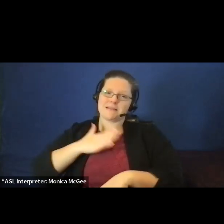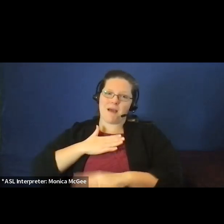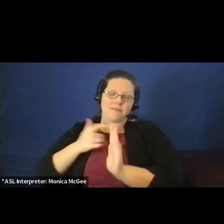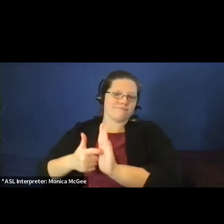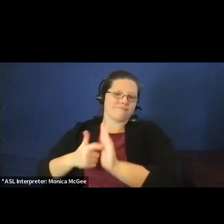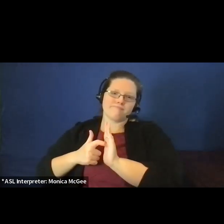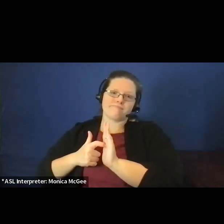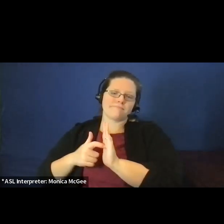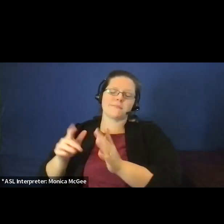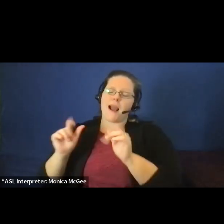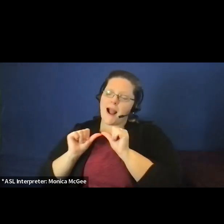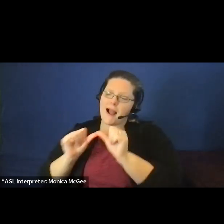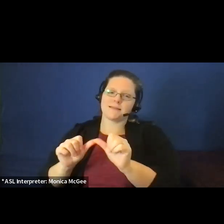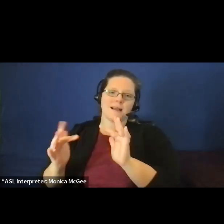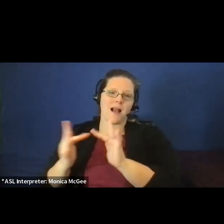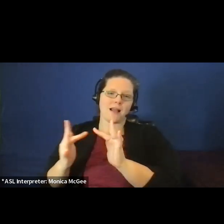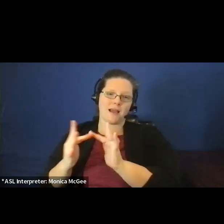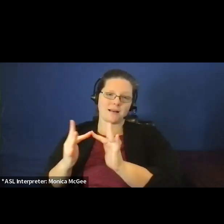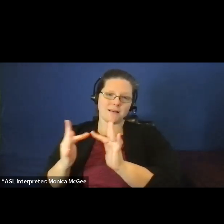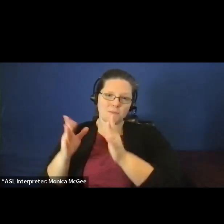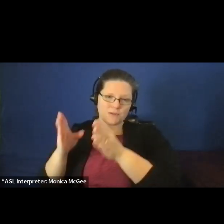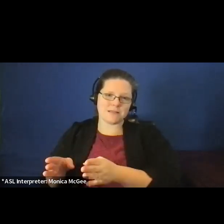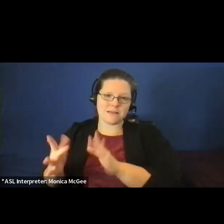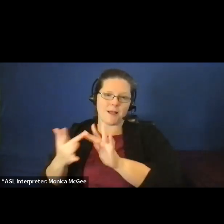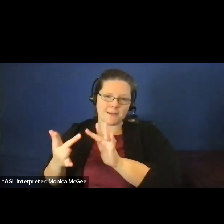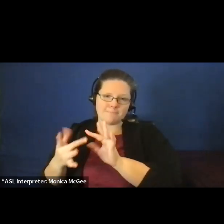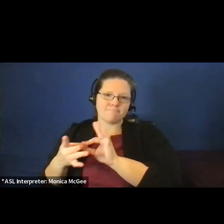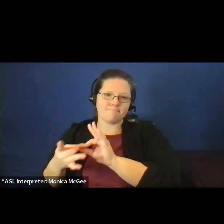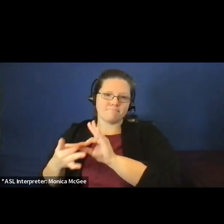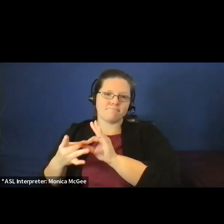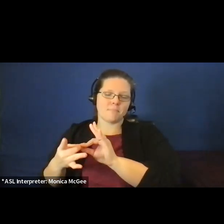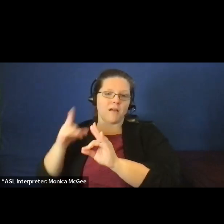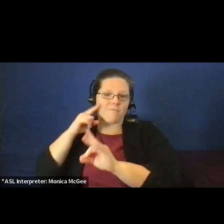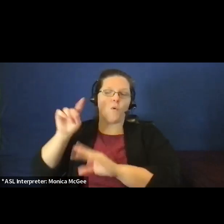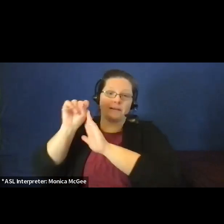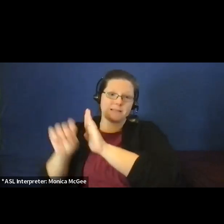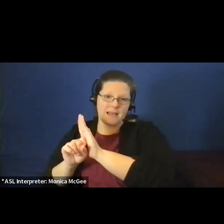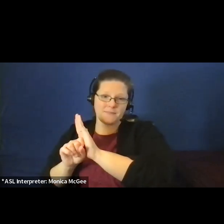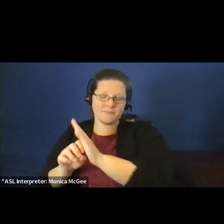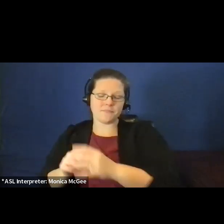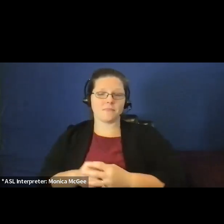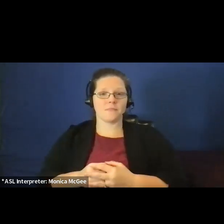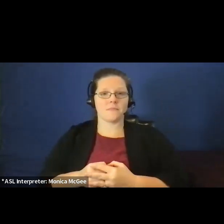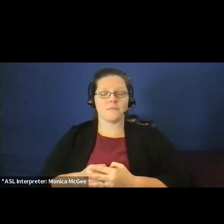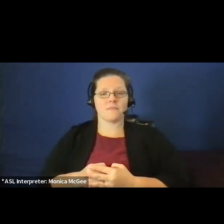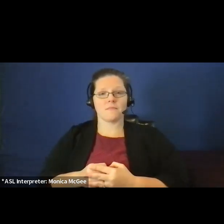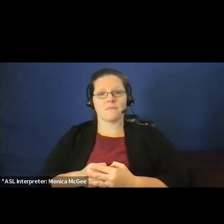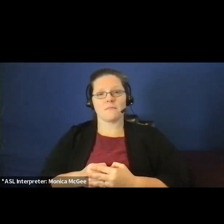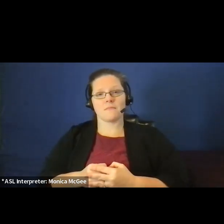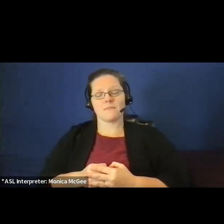say one thing. I ram going to have a constant contact for next -- that's a